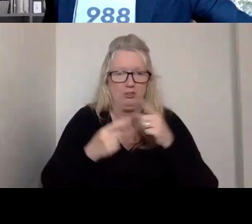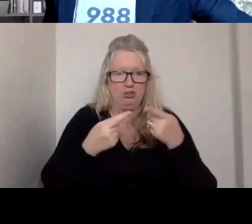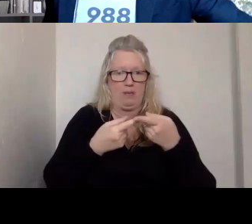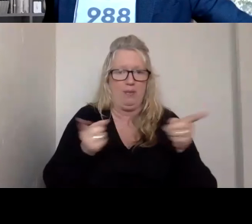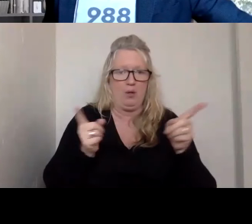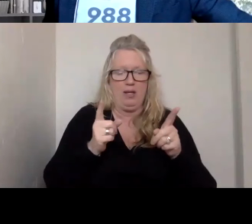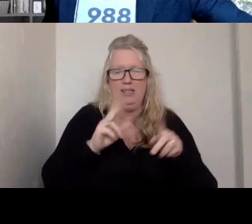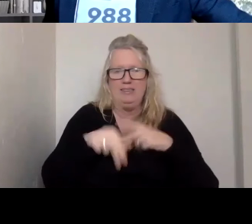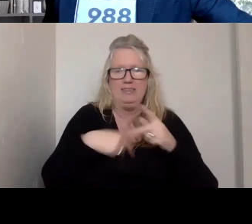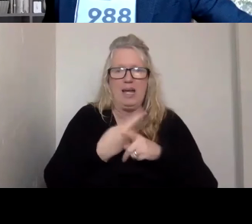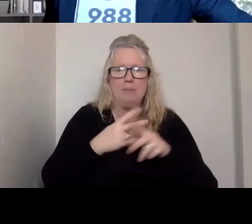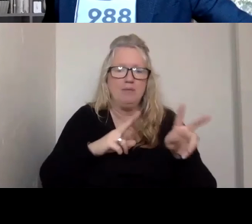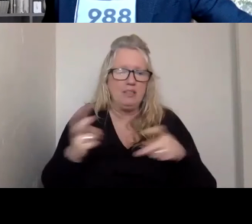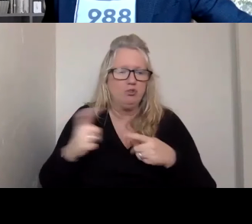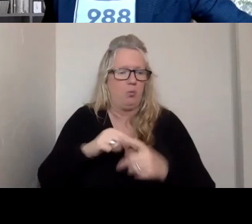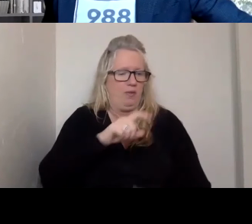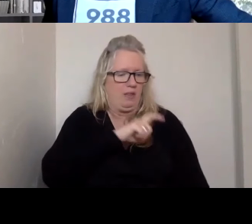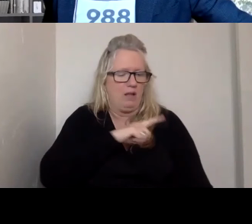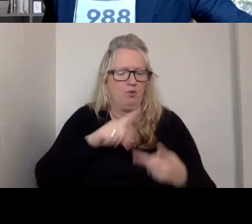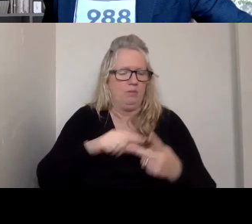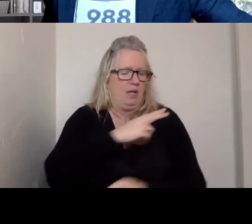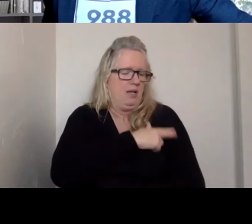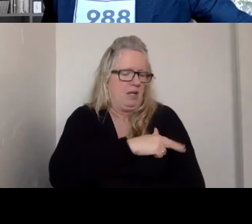ISSUES WITH LAW ENFORCEMENT AND HOSPITALS UNLESS WE HAVE